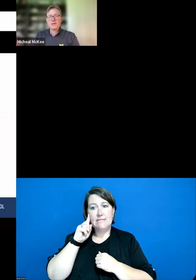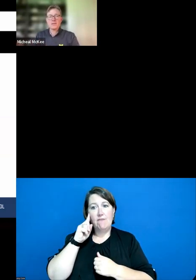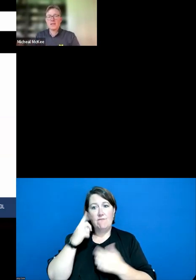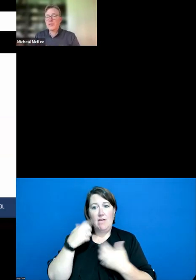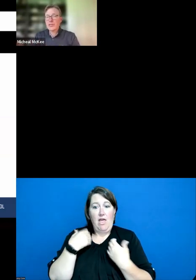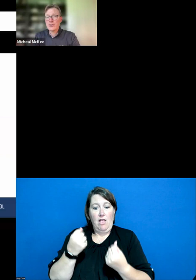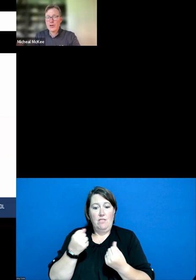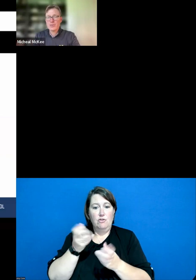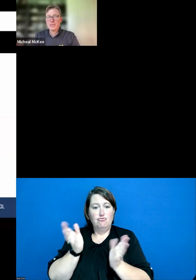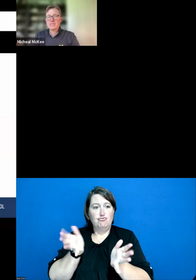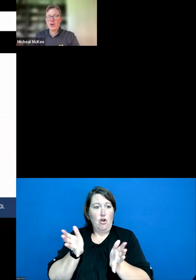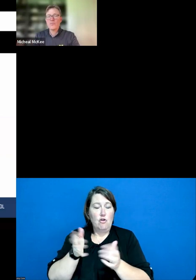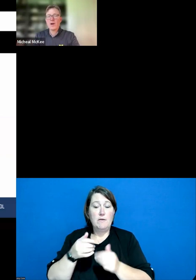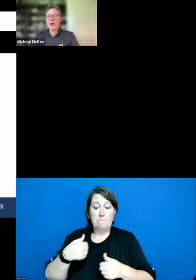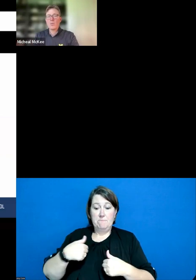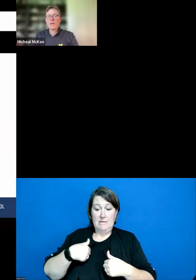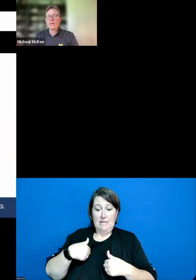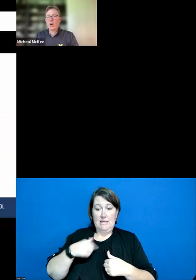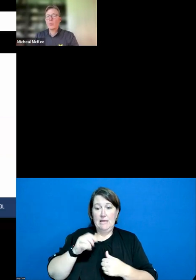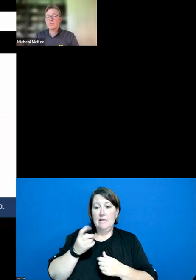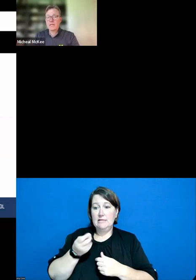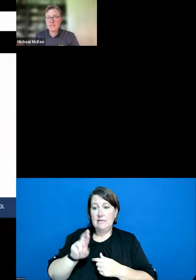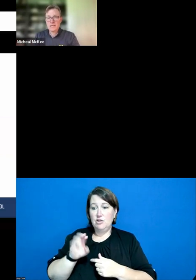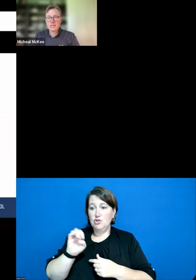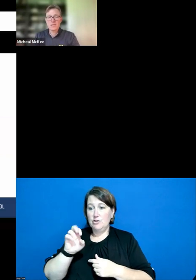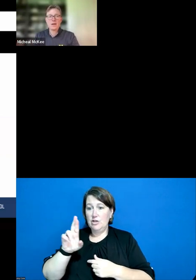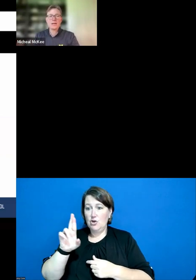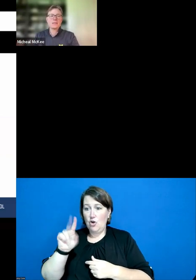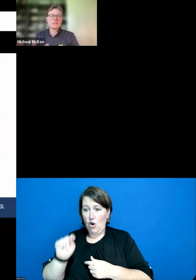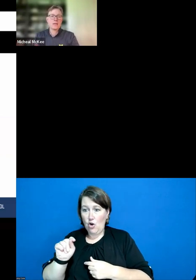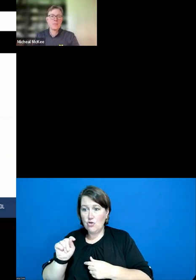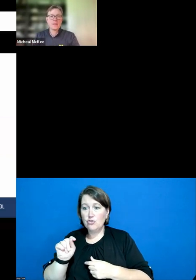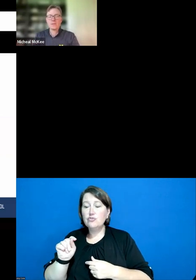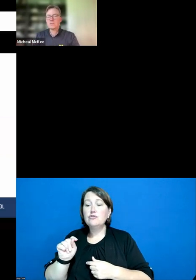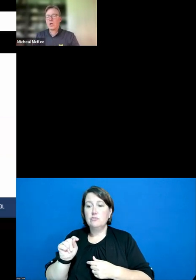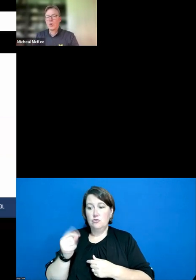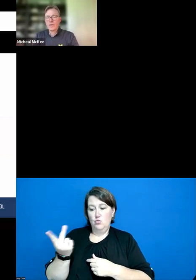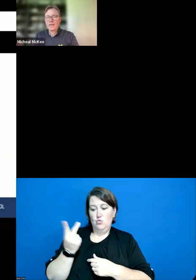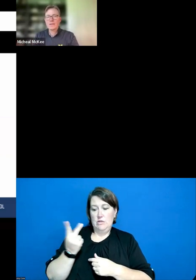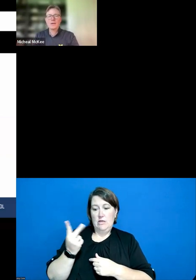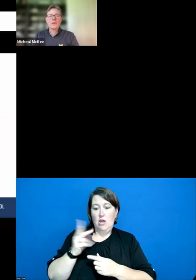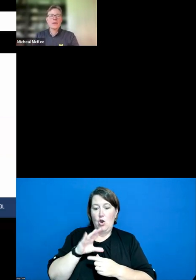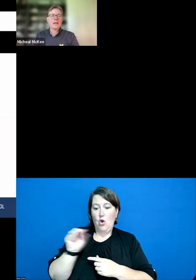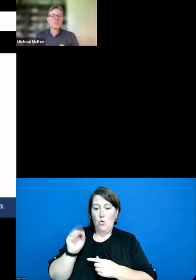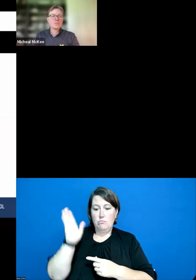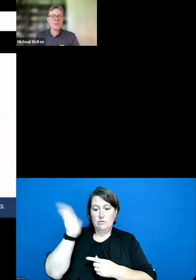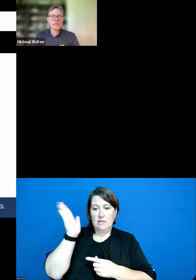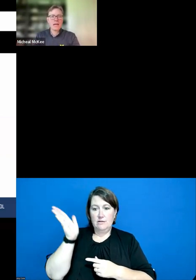Doctor Earhart and myself, we presented on this topic. It was COVID and just looking